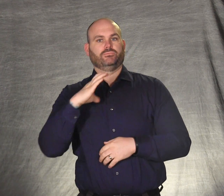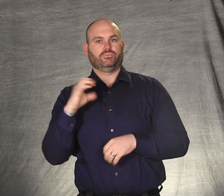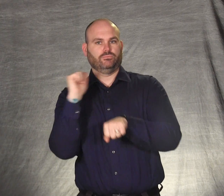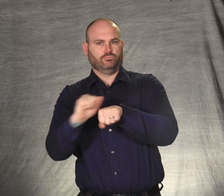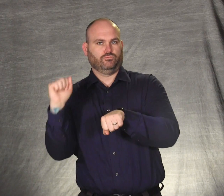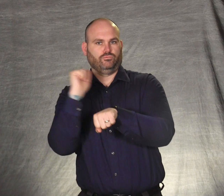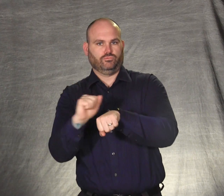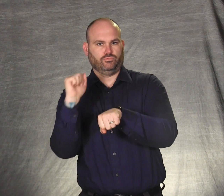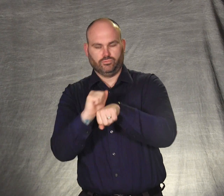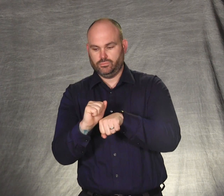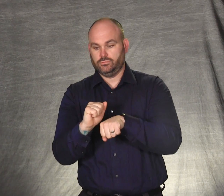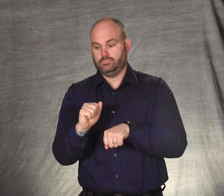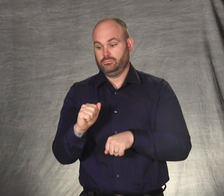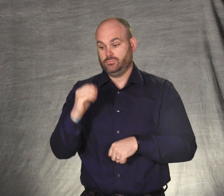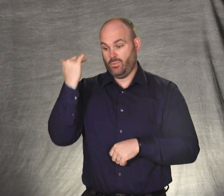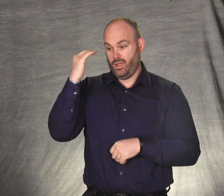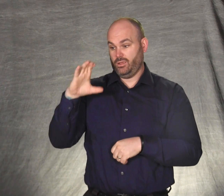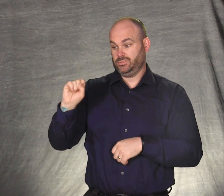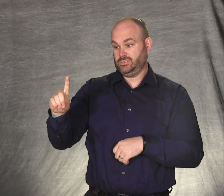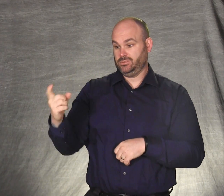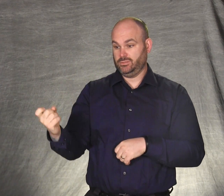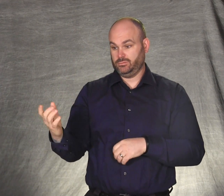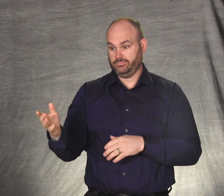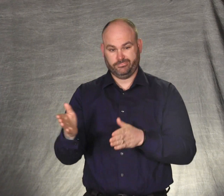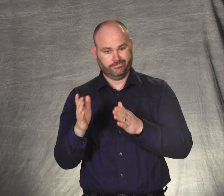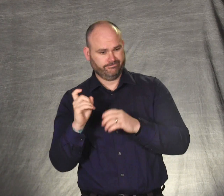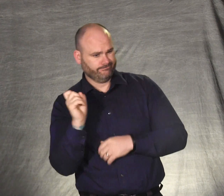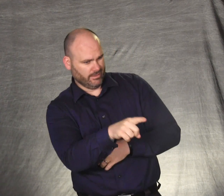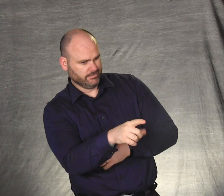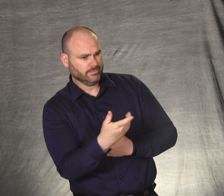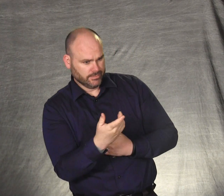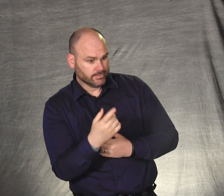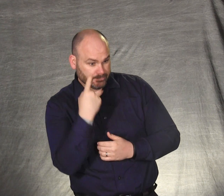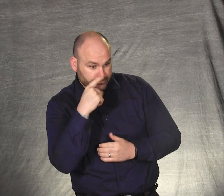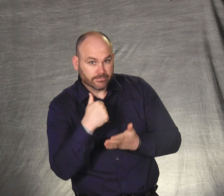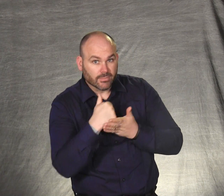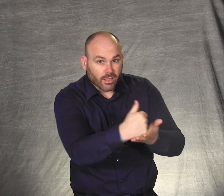The Commission worked on this at the request of CSD.